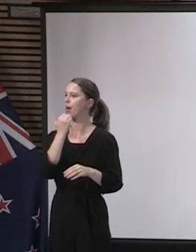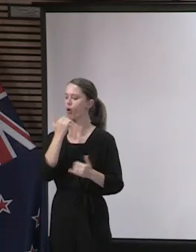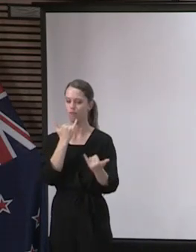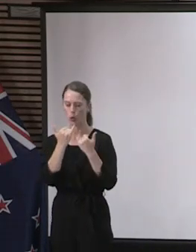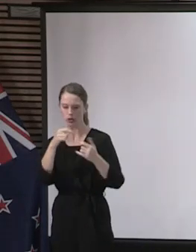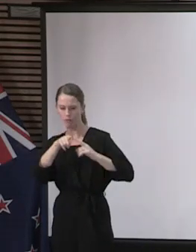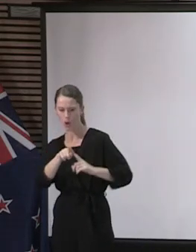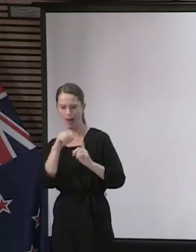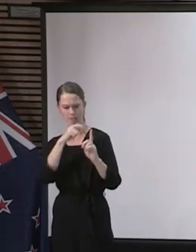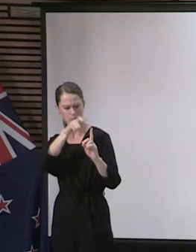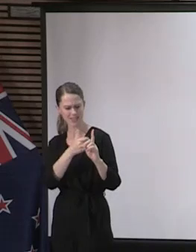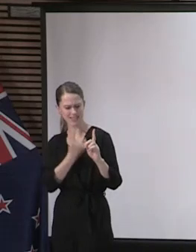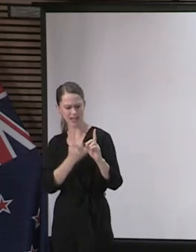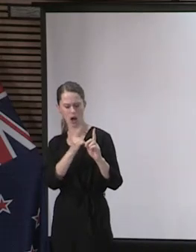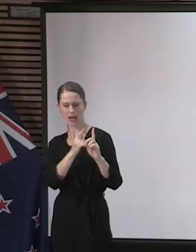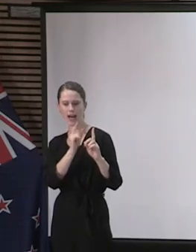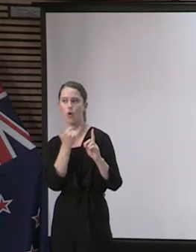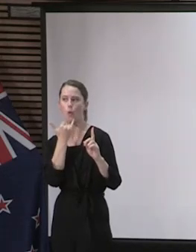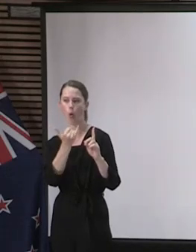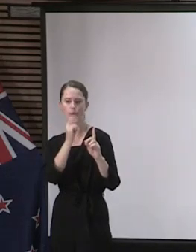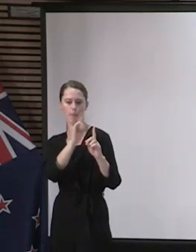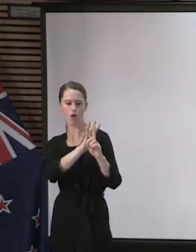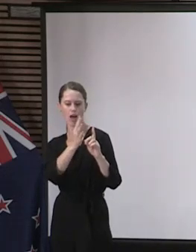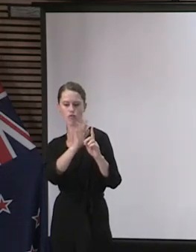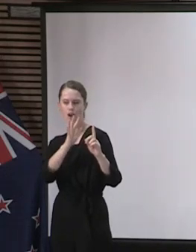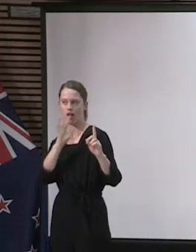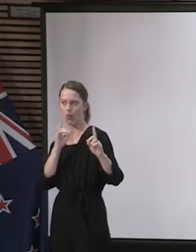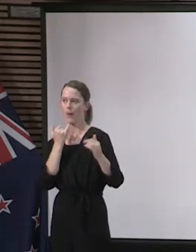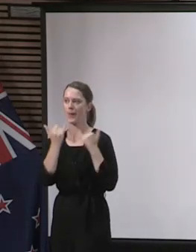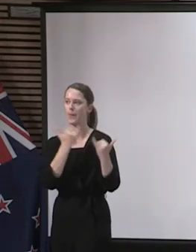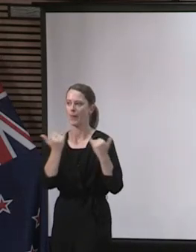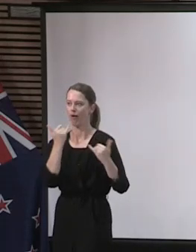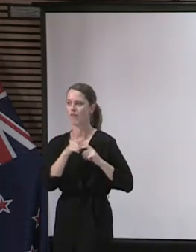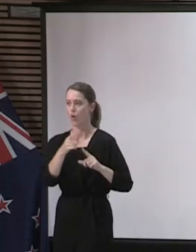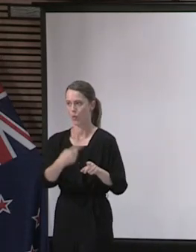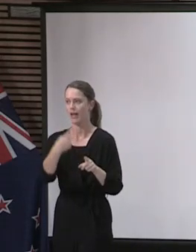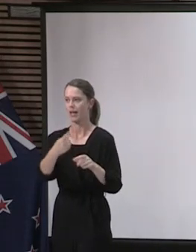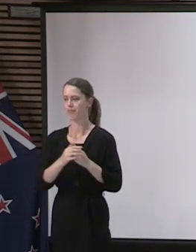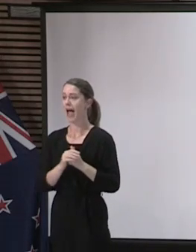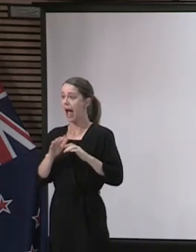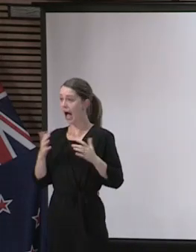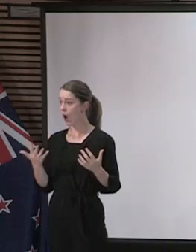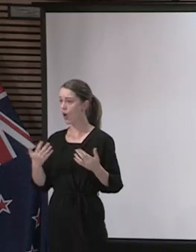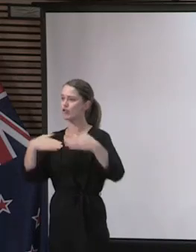able to do is scale up rapidlyin' more if we need to.